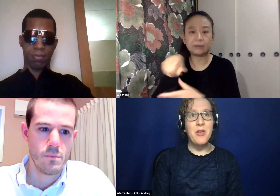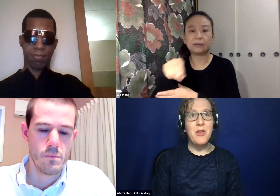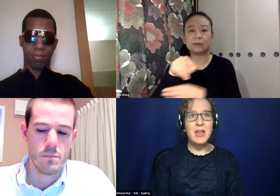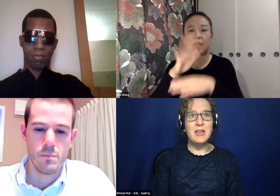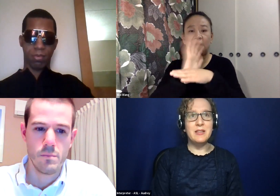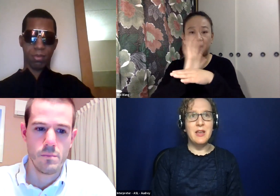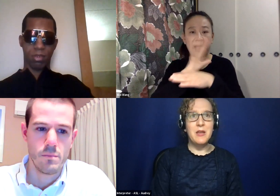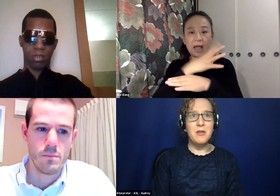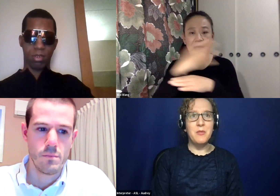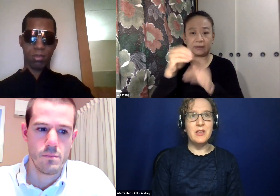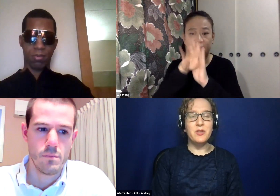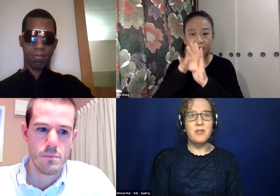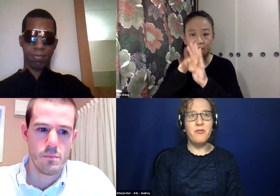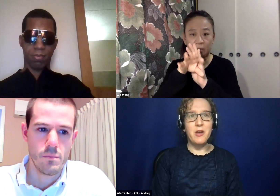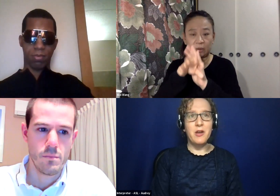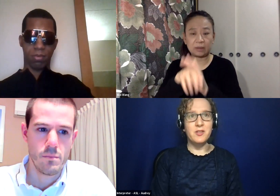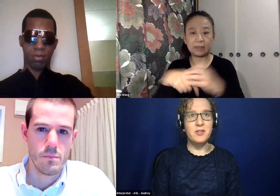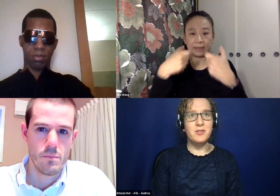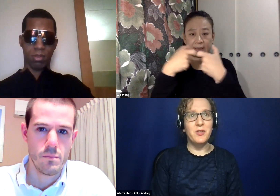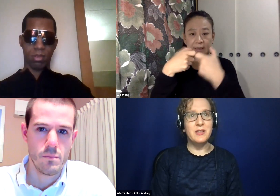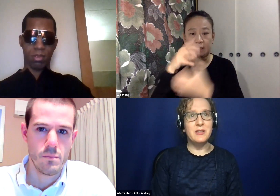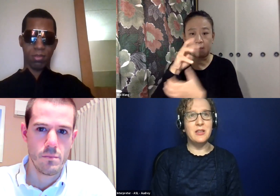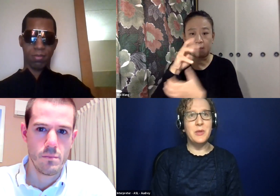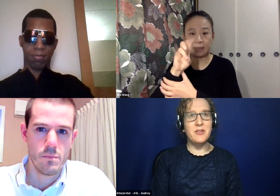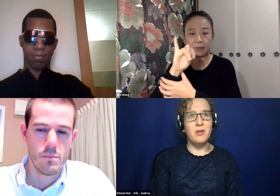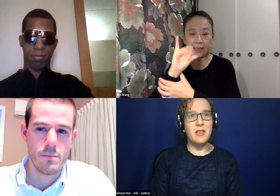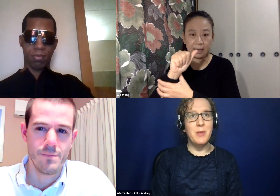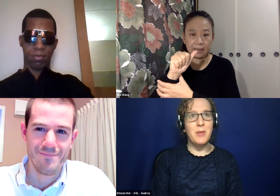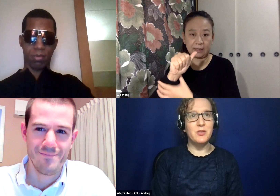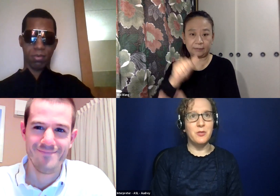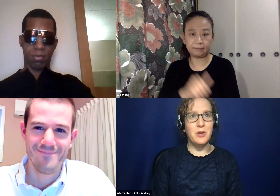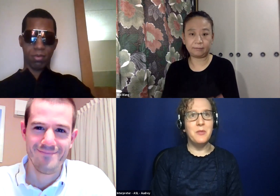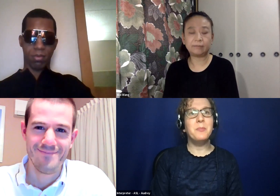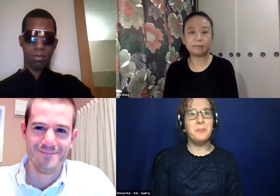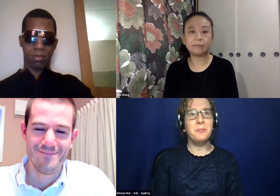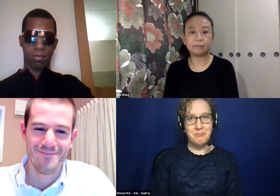an MFA is a Master's in fine arts so it's a little bit different than a Master's degree